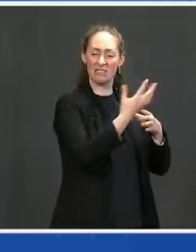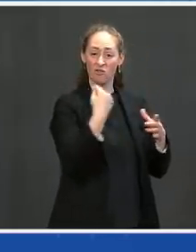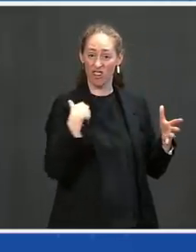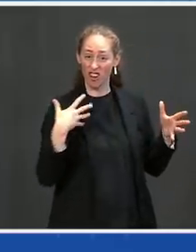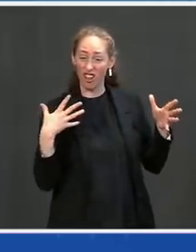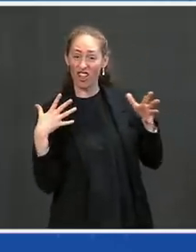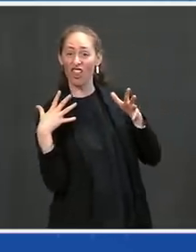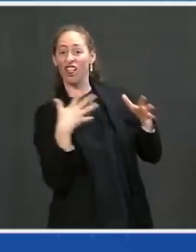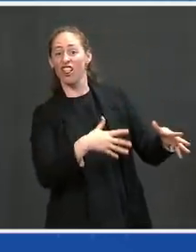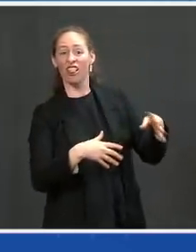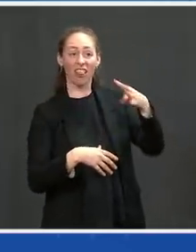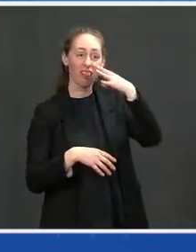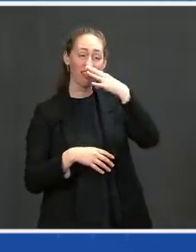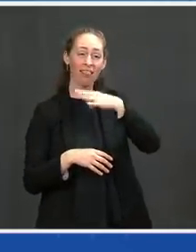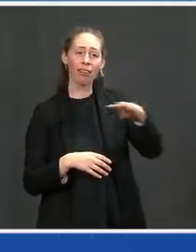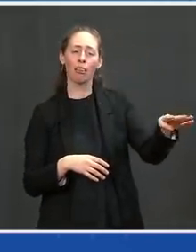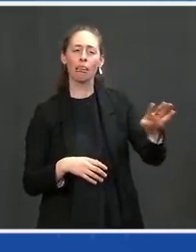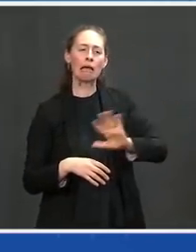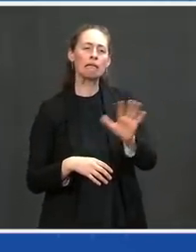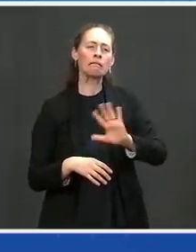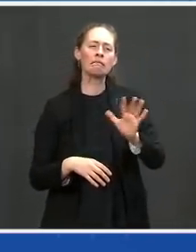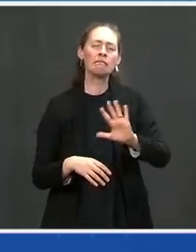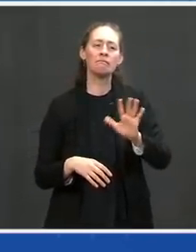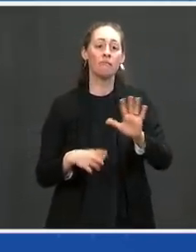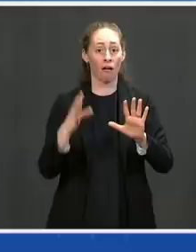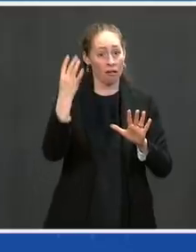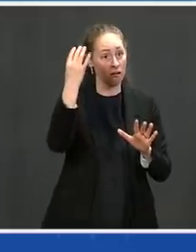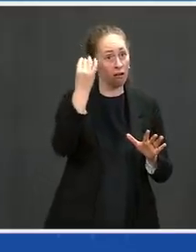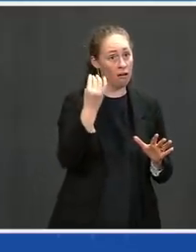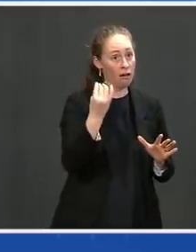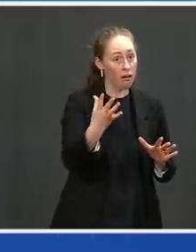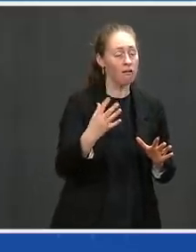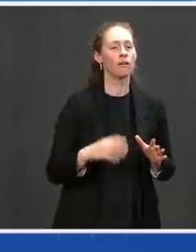we can put as many pipefitters and miners and --